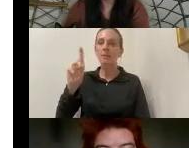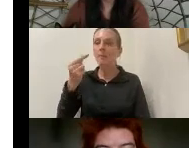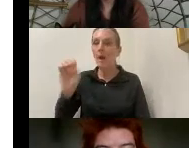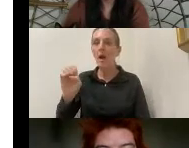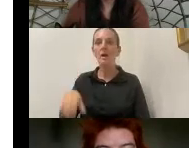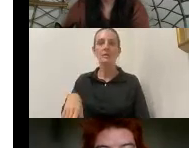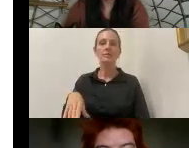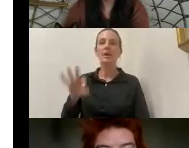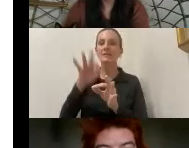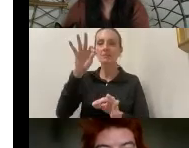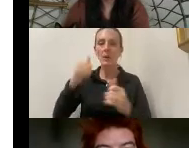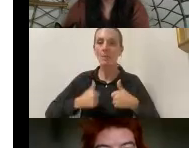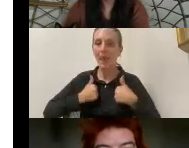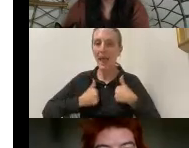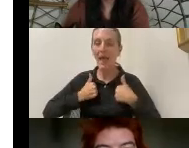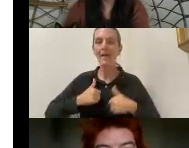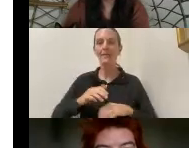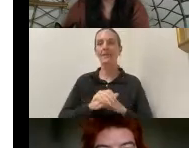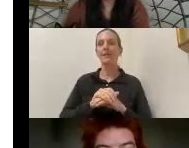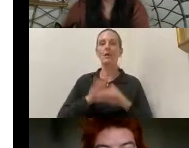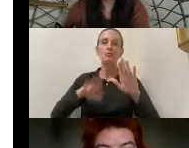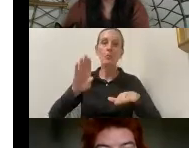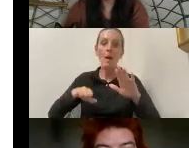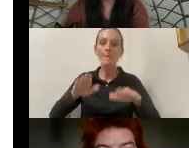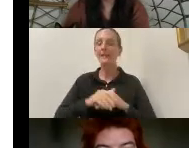And also remember that healing isn't linear.